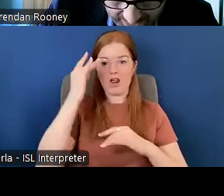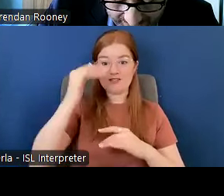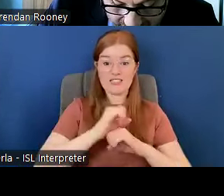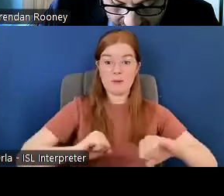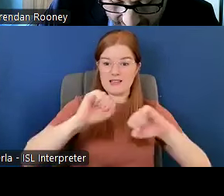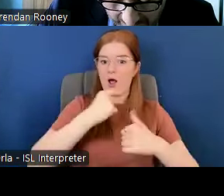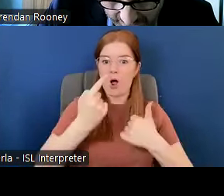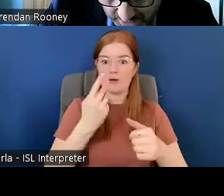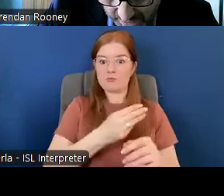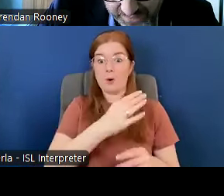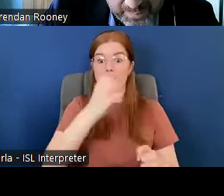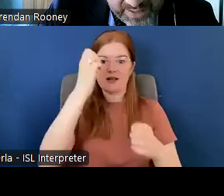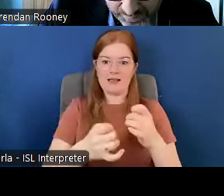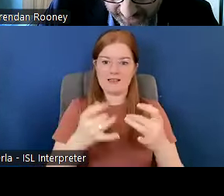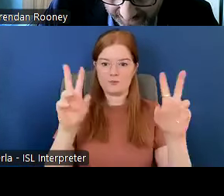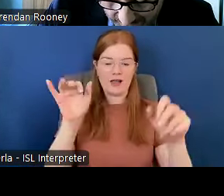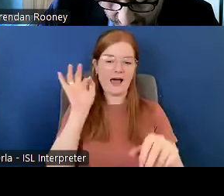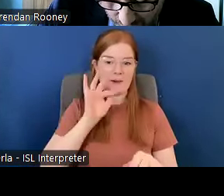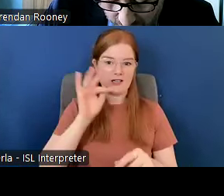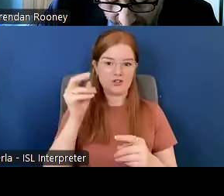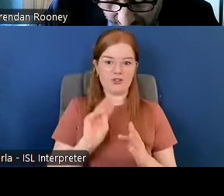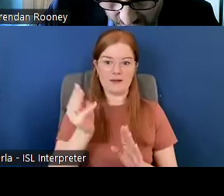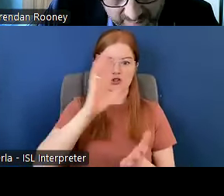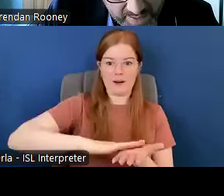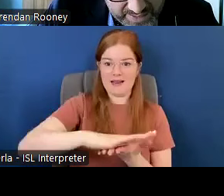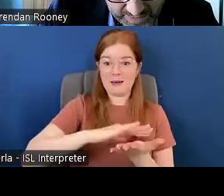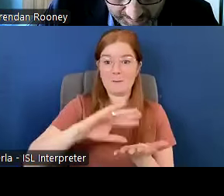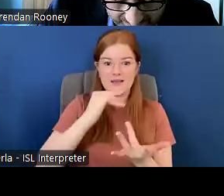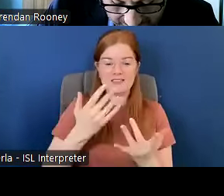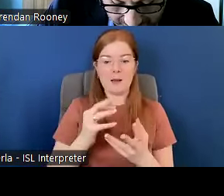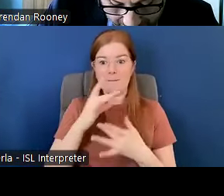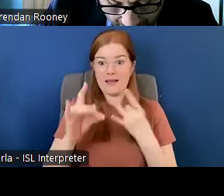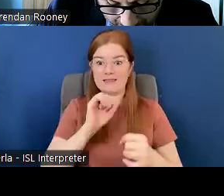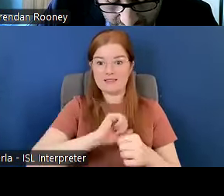an end the animation of the picture plane, which means rhythmizing space.